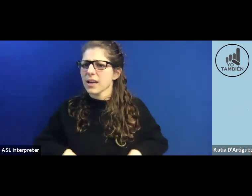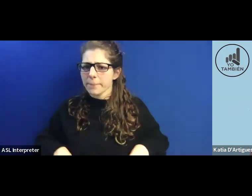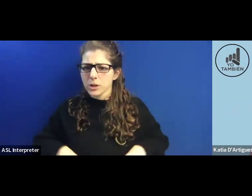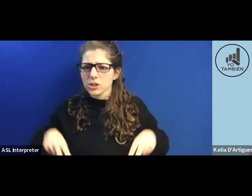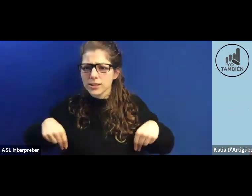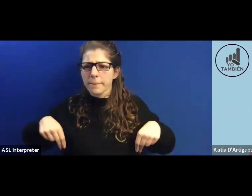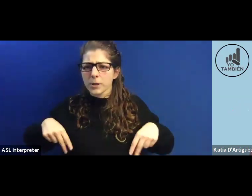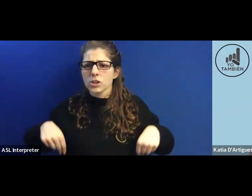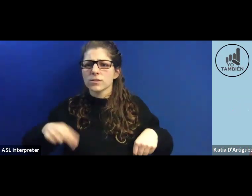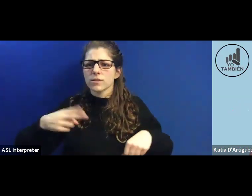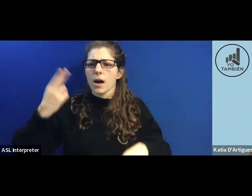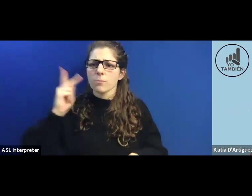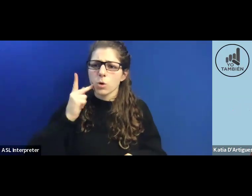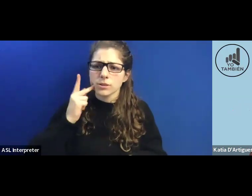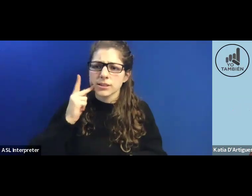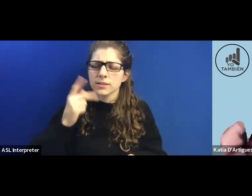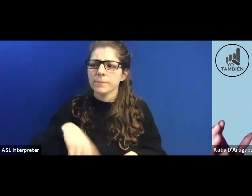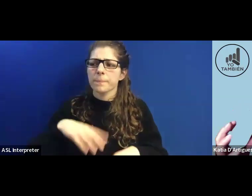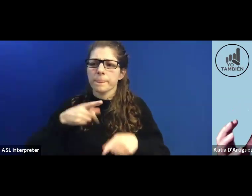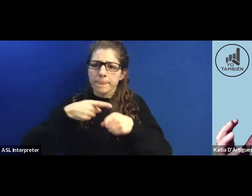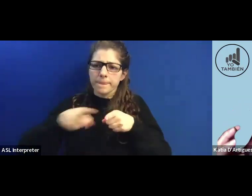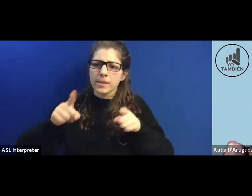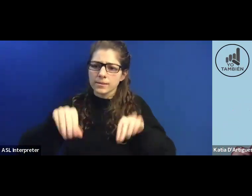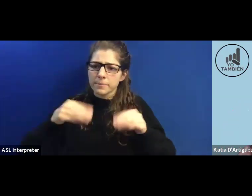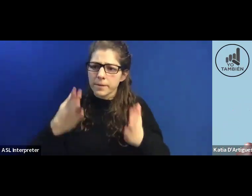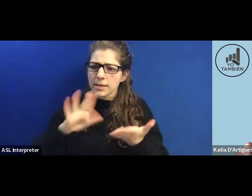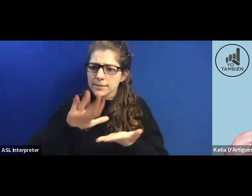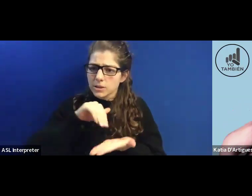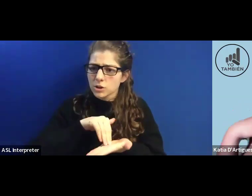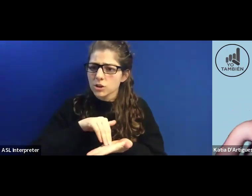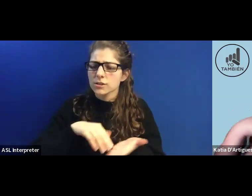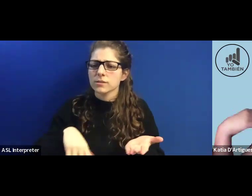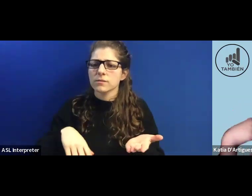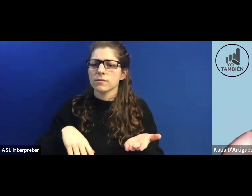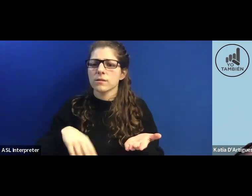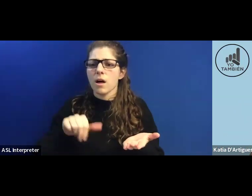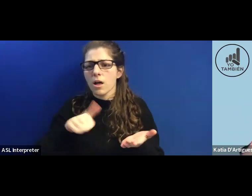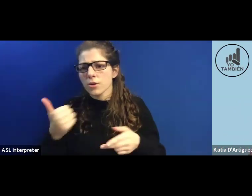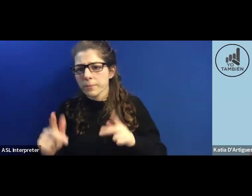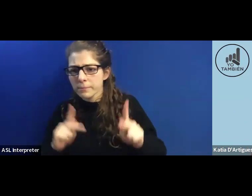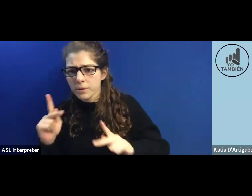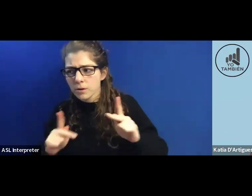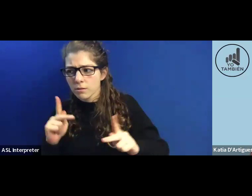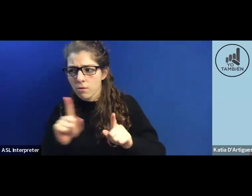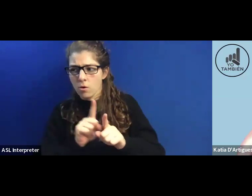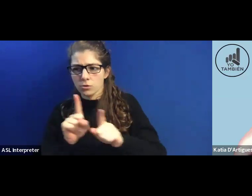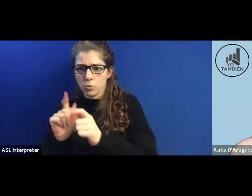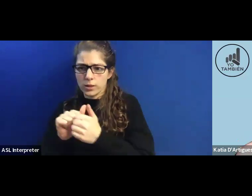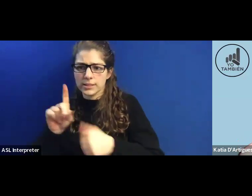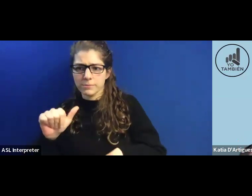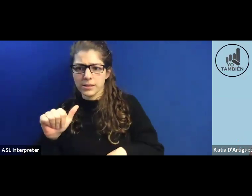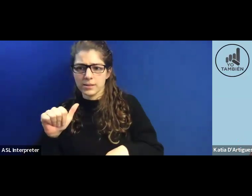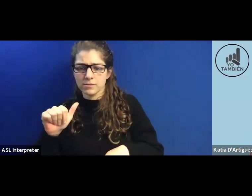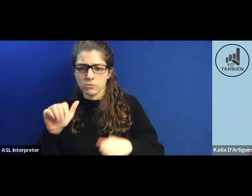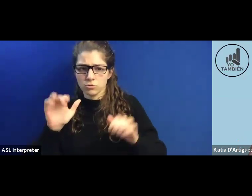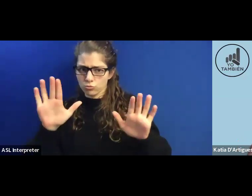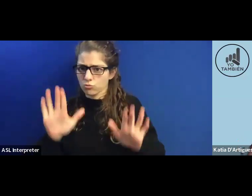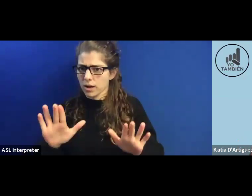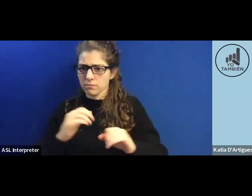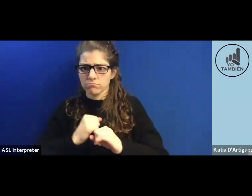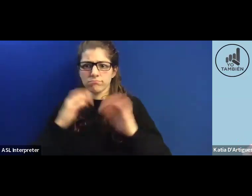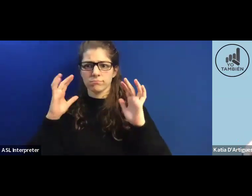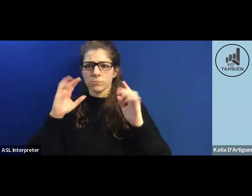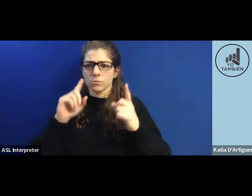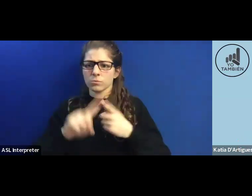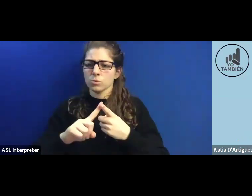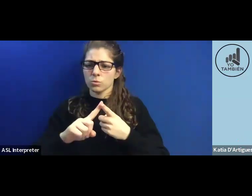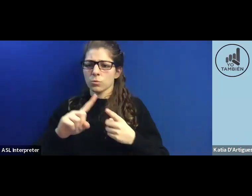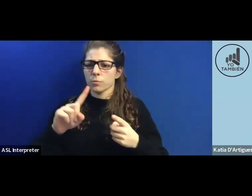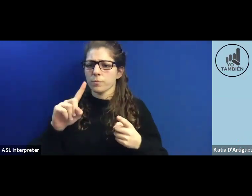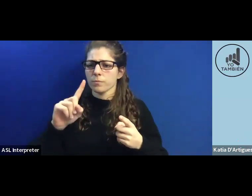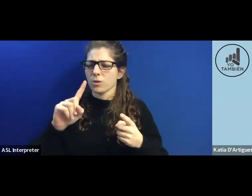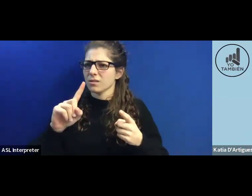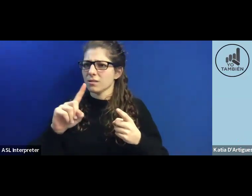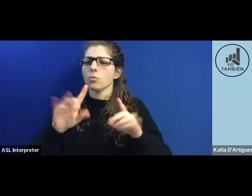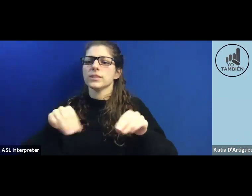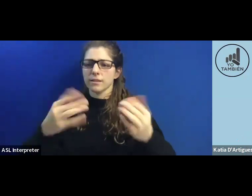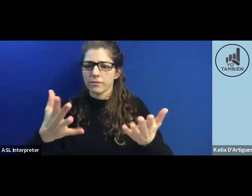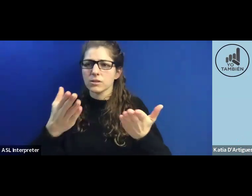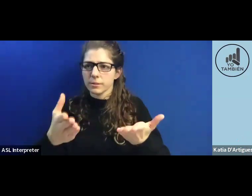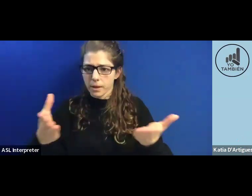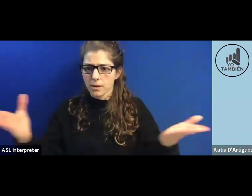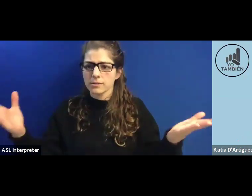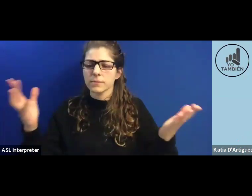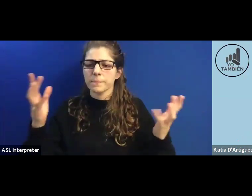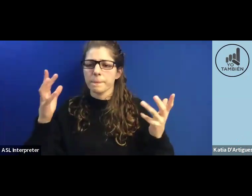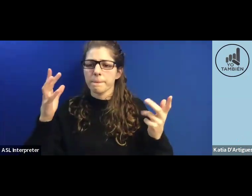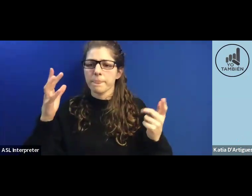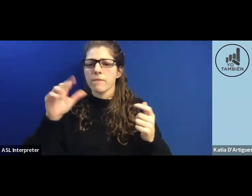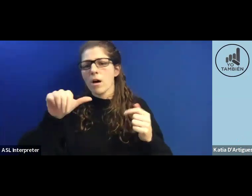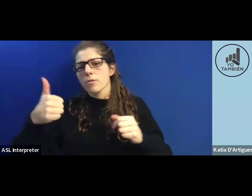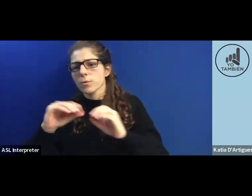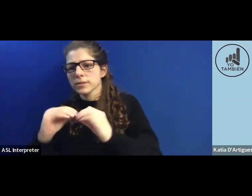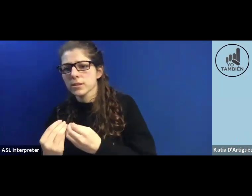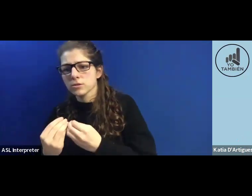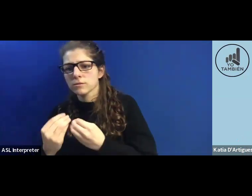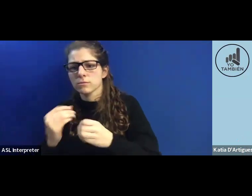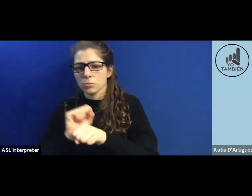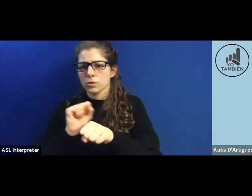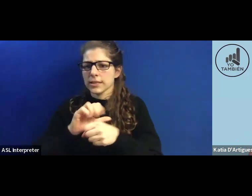We created special supply centers and got other people, also with disabilities, that was a great picture, to deliver those supplies with the support of other organizations that work in the area.